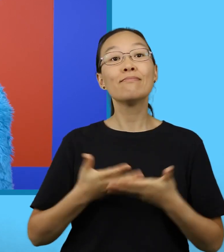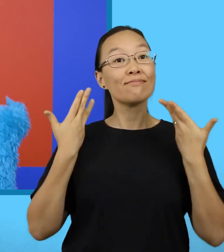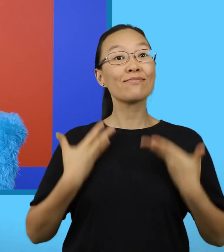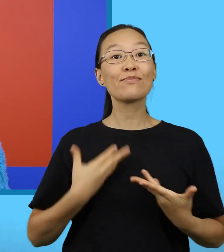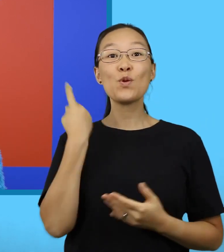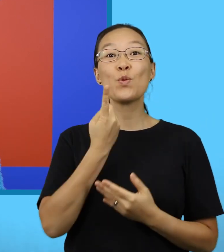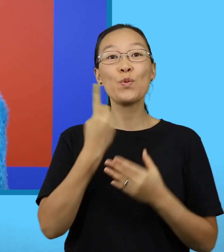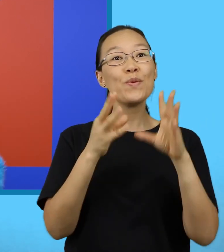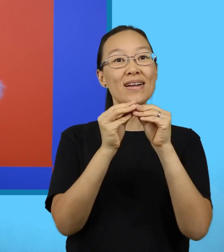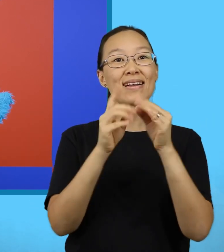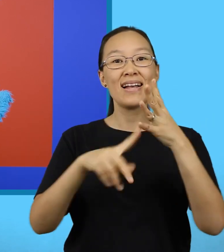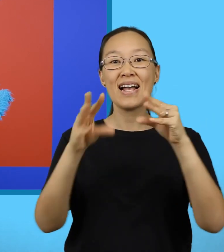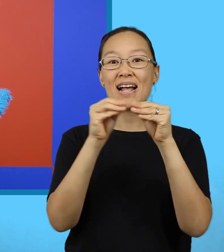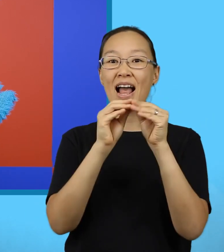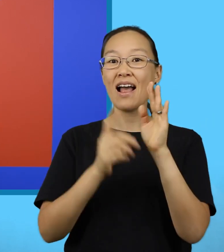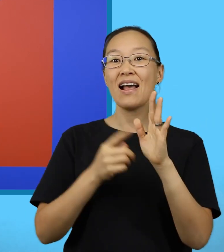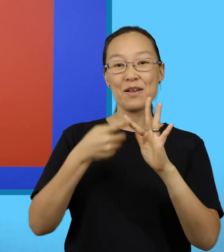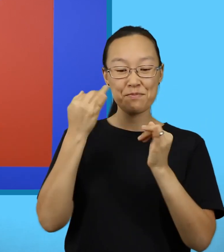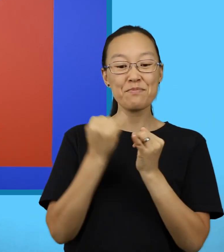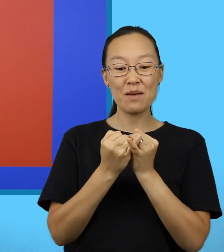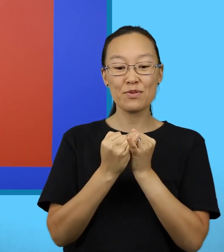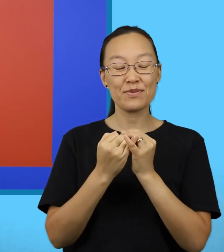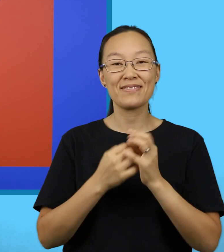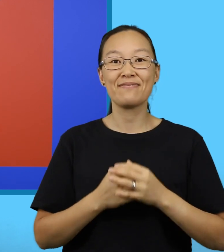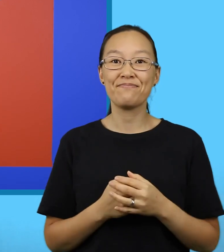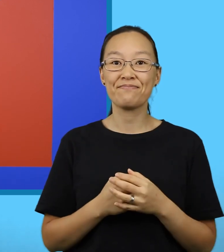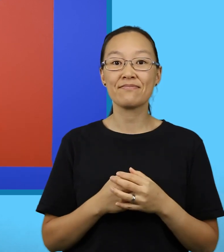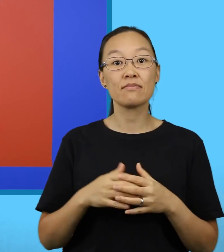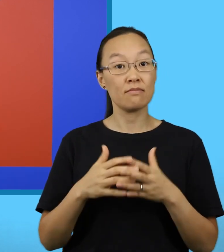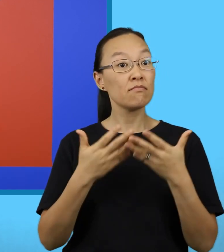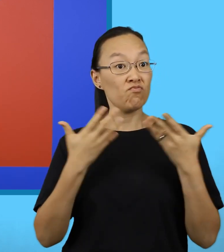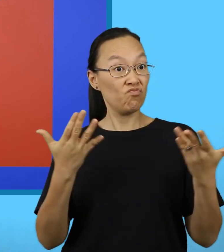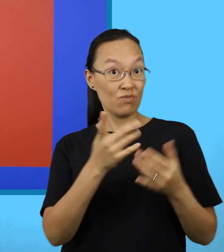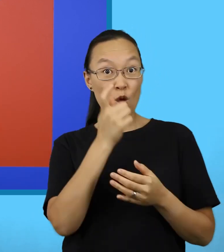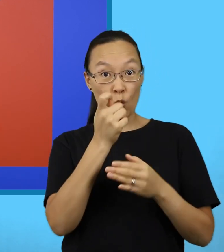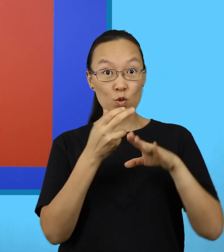I am your host, Bubbles. Well, even with Easter coming up,